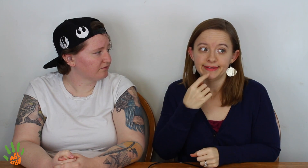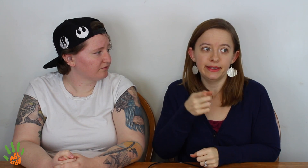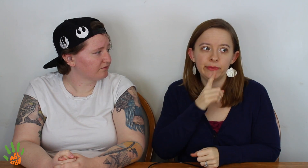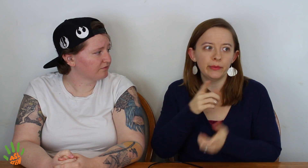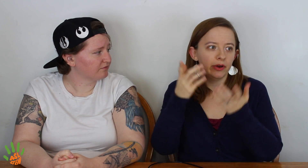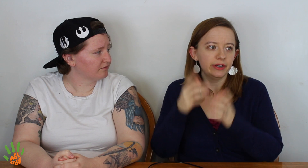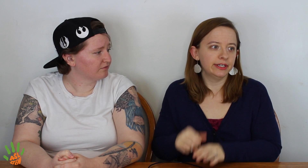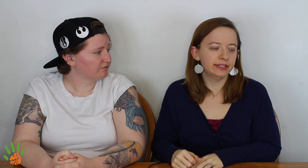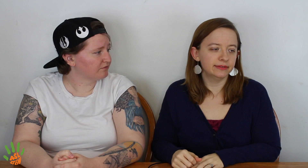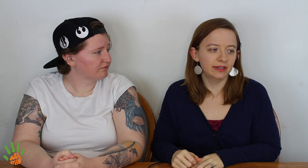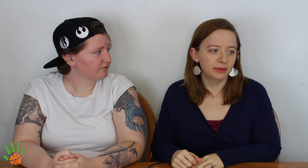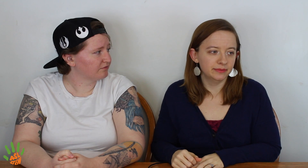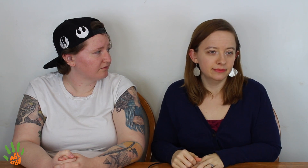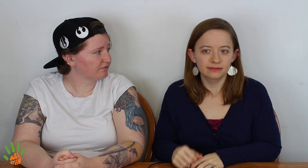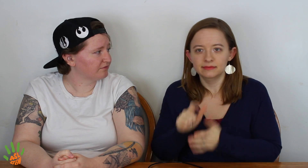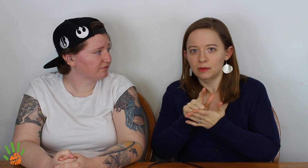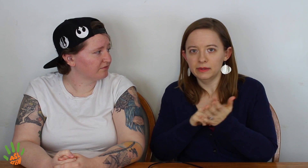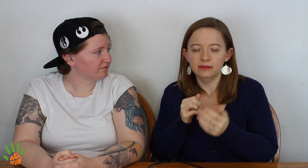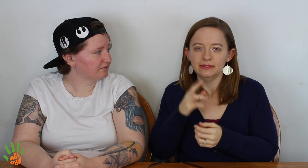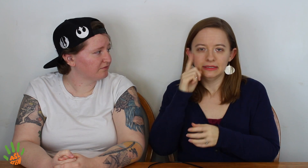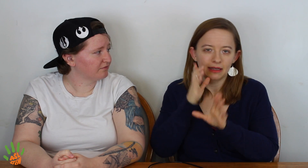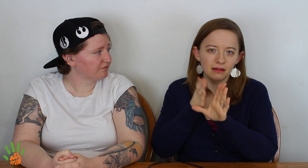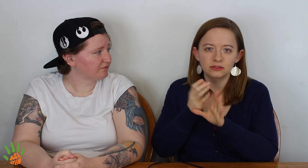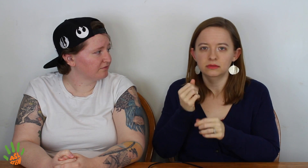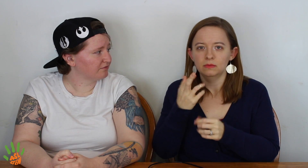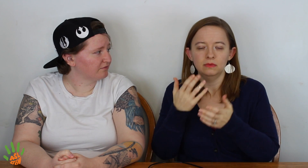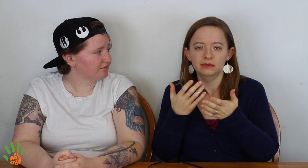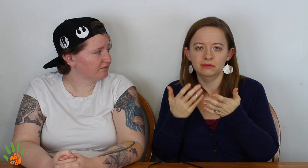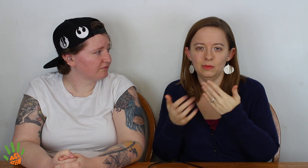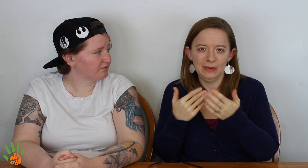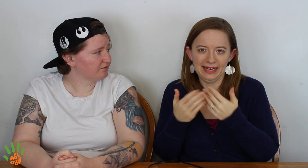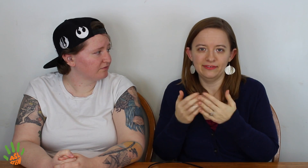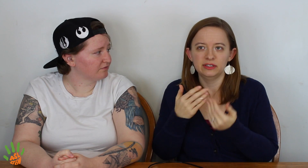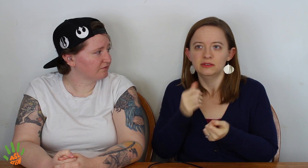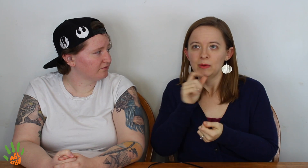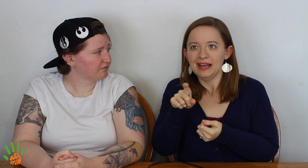let's say... I don't know... a lawyer, a psychologist, or whatever.